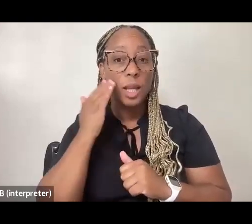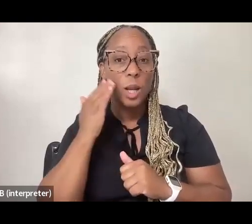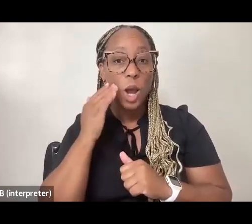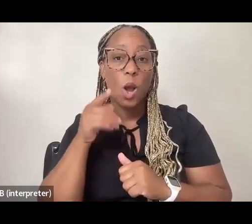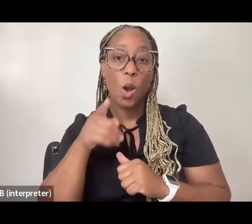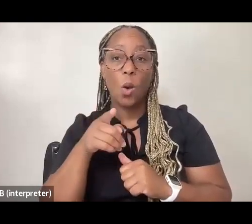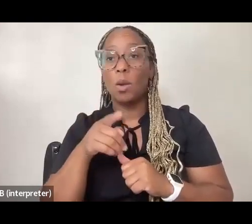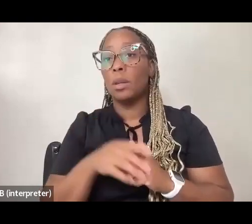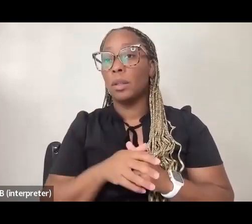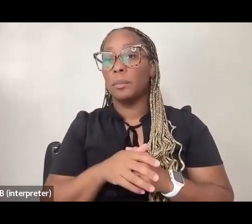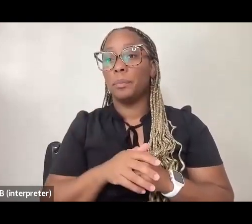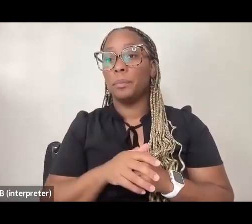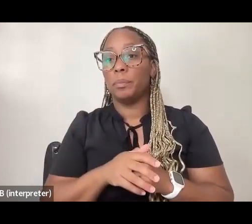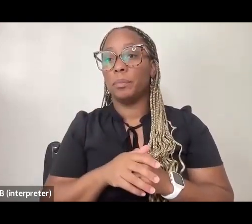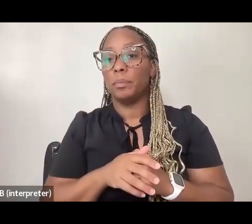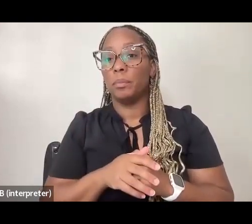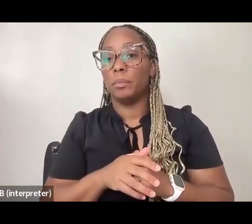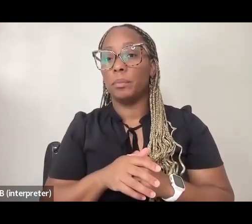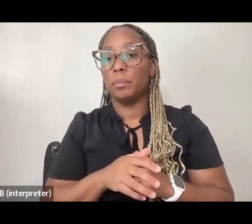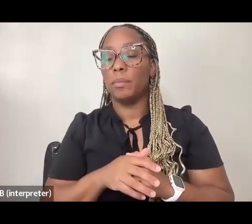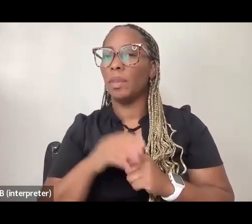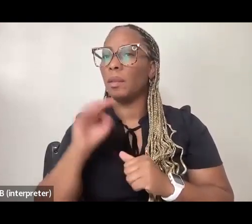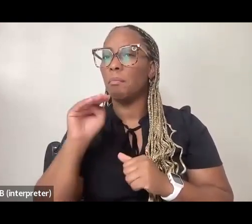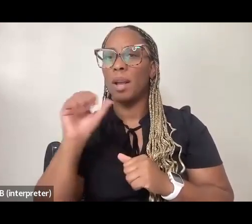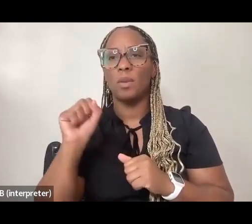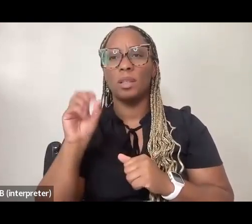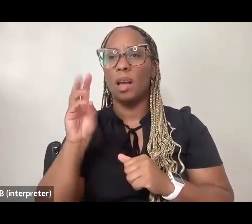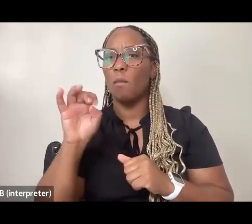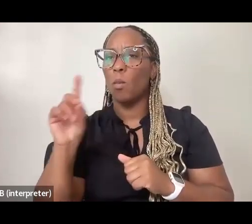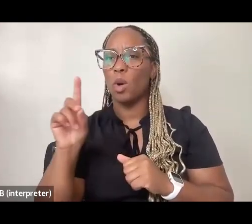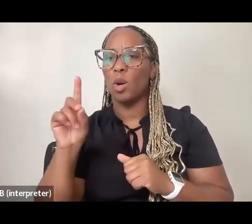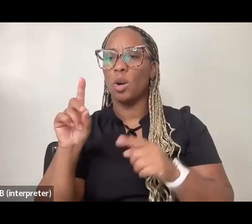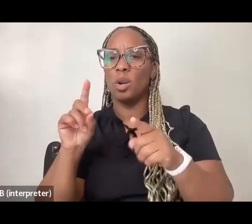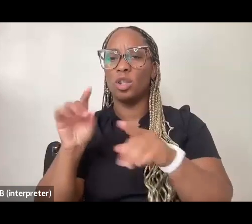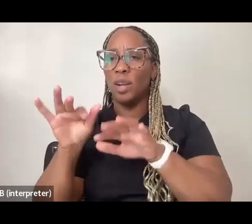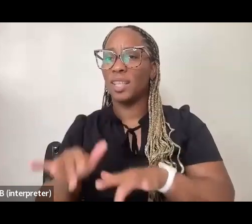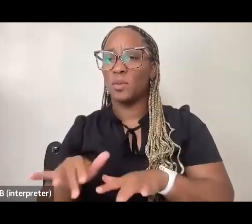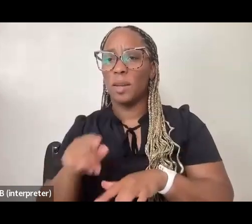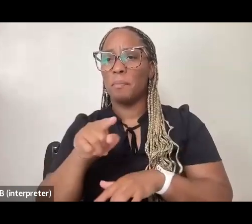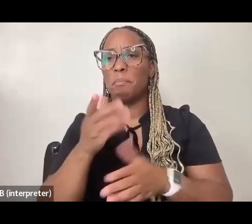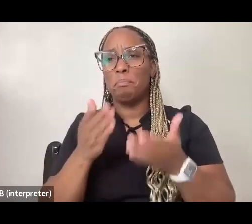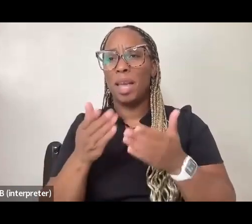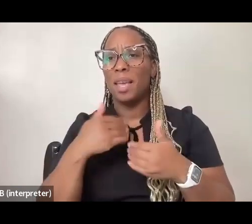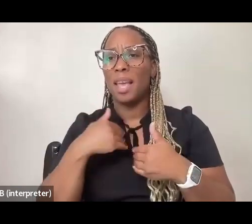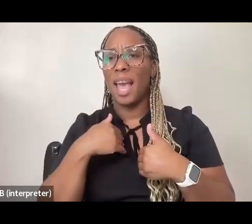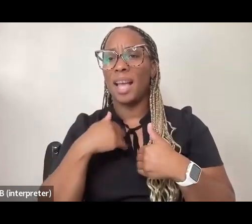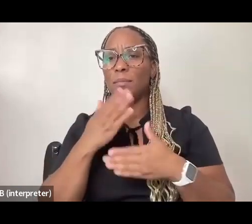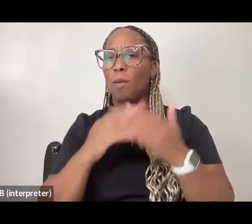is, Microsoft word might have inaccessible elements.